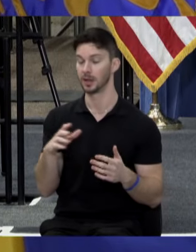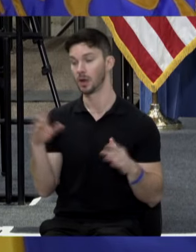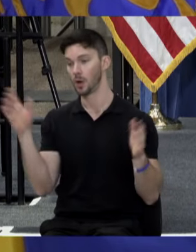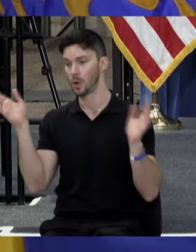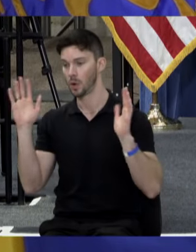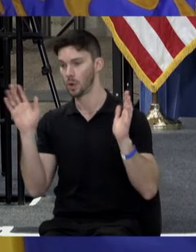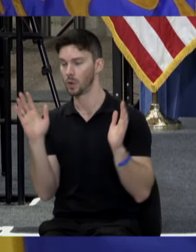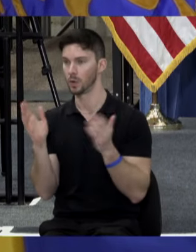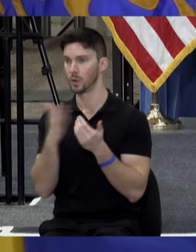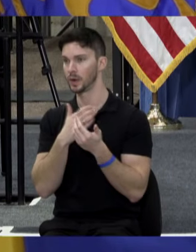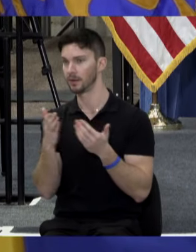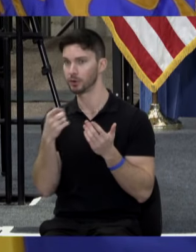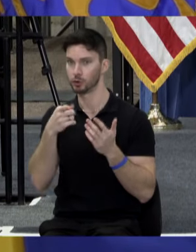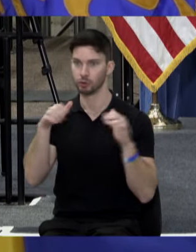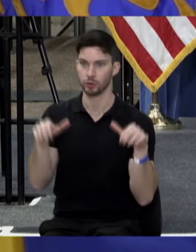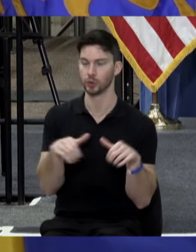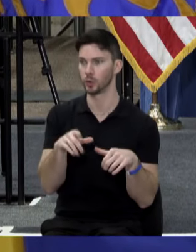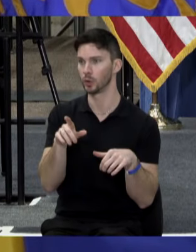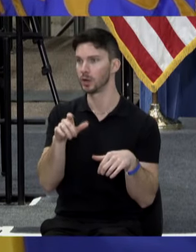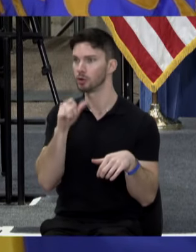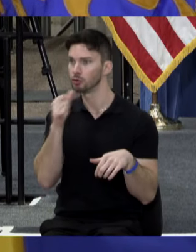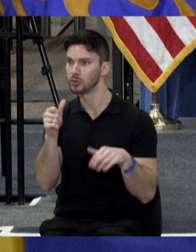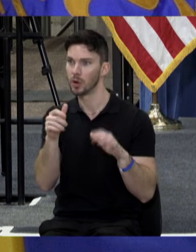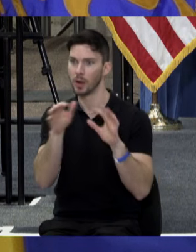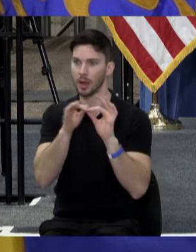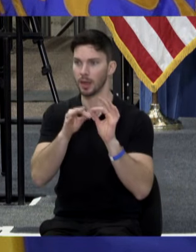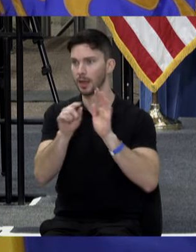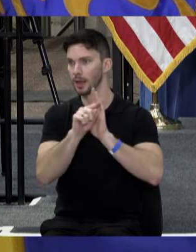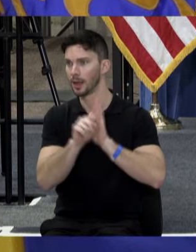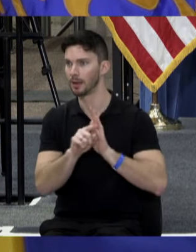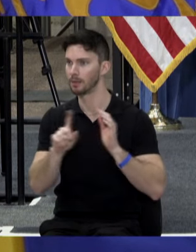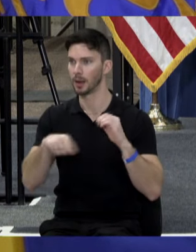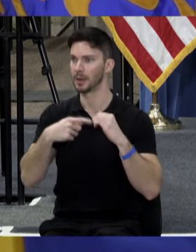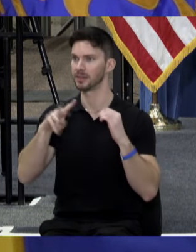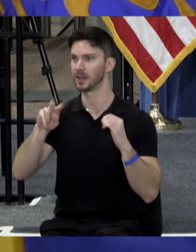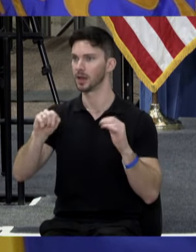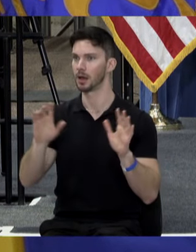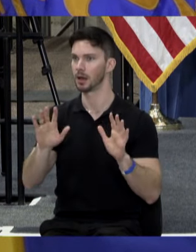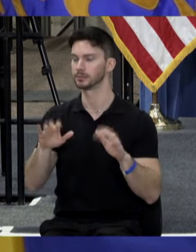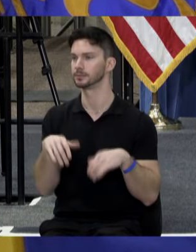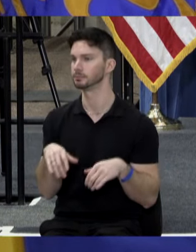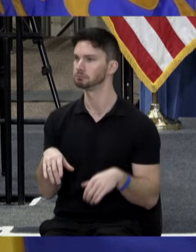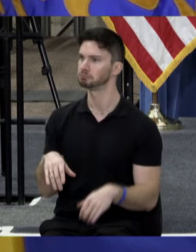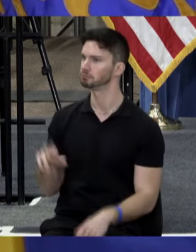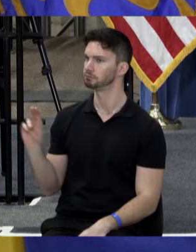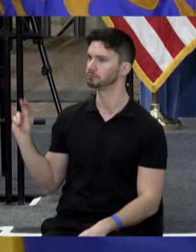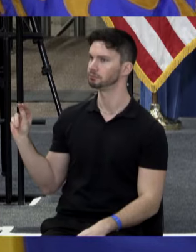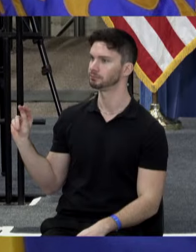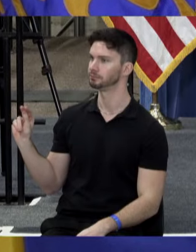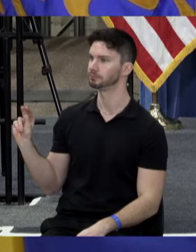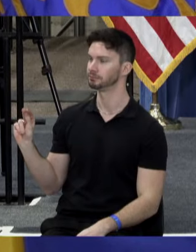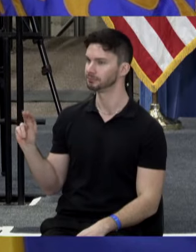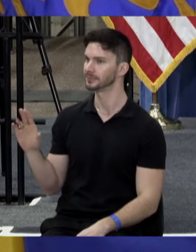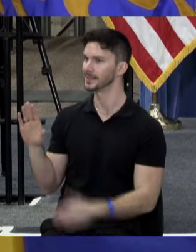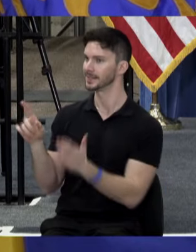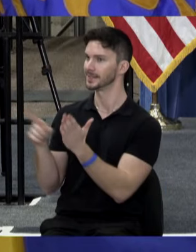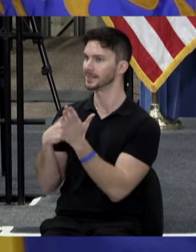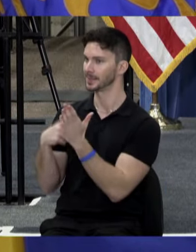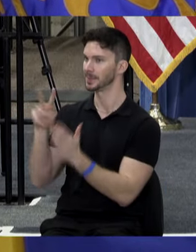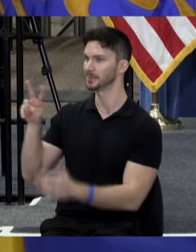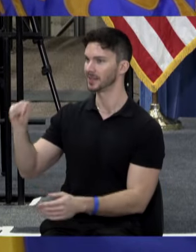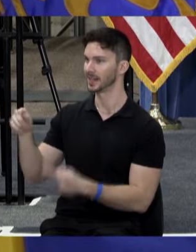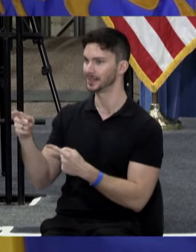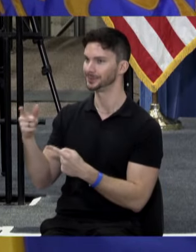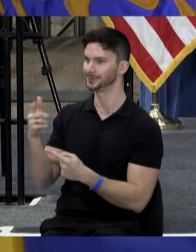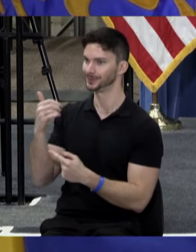don't talk bad about the VA. Well no, no. Sometimes the VA makes mistakes. With all due